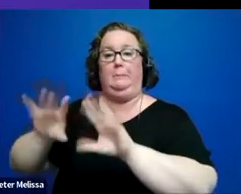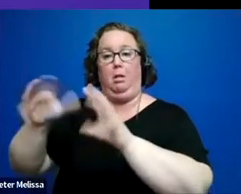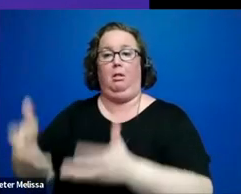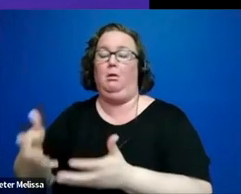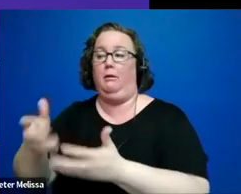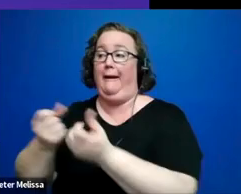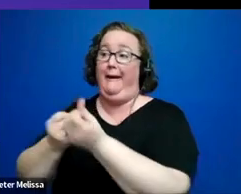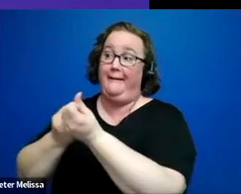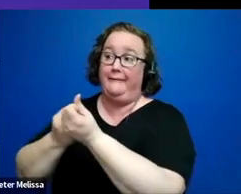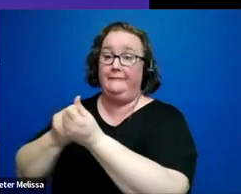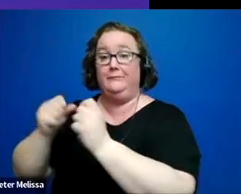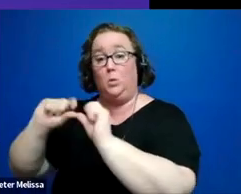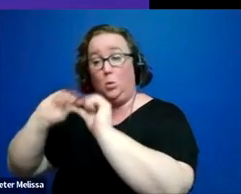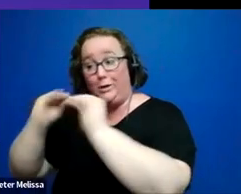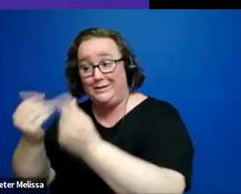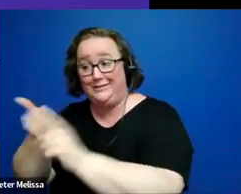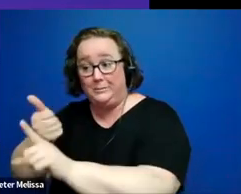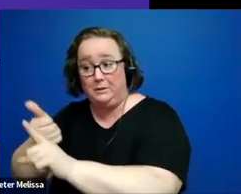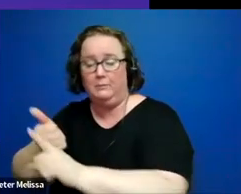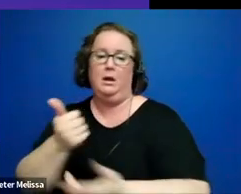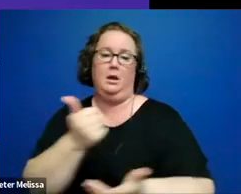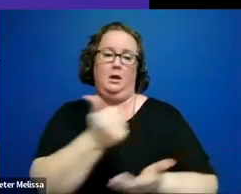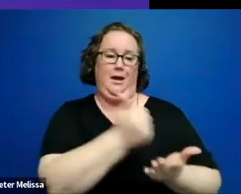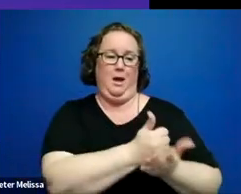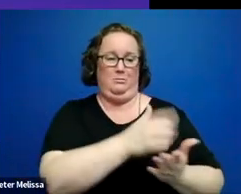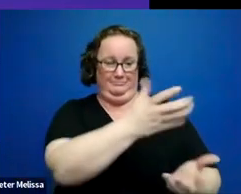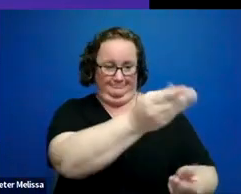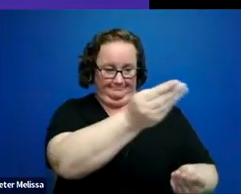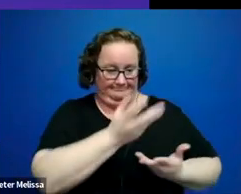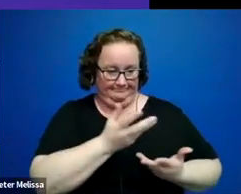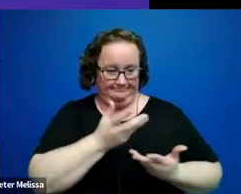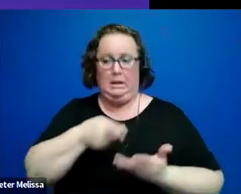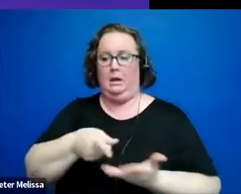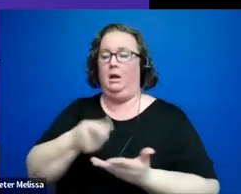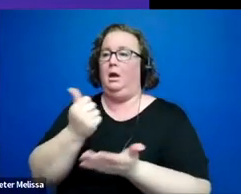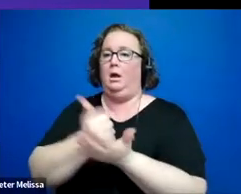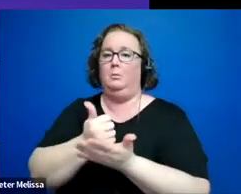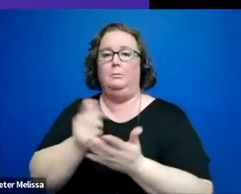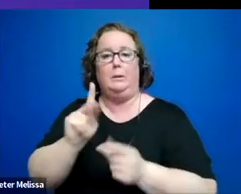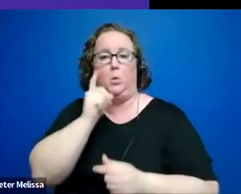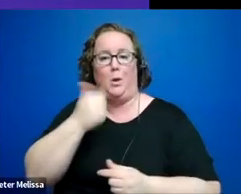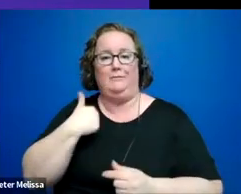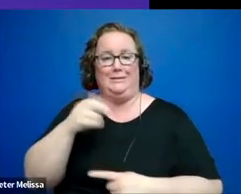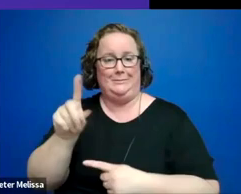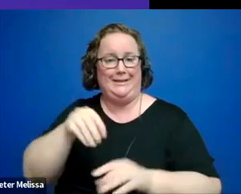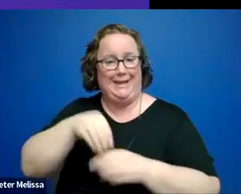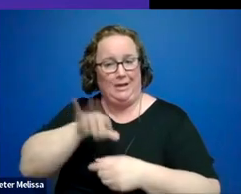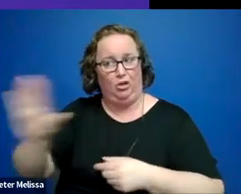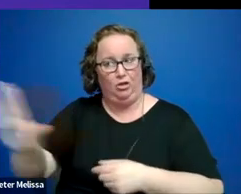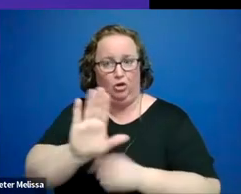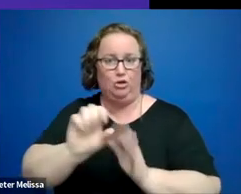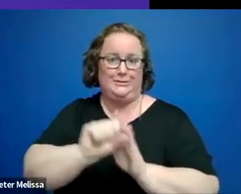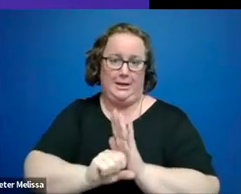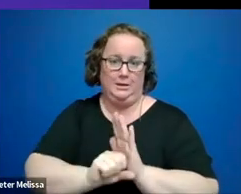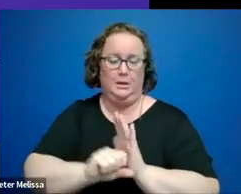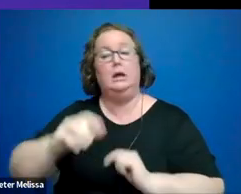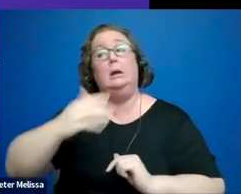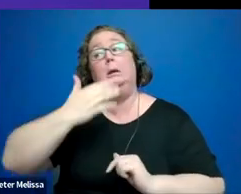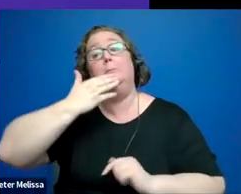can use to support people with disabilities in their state to really better understand the unmet